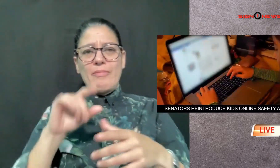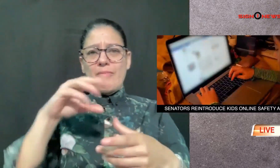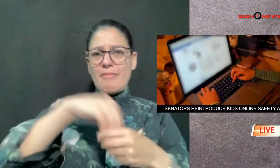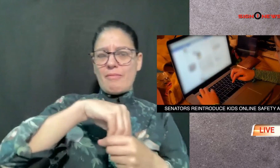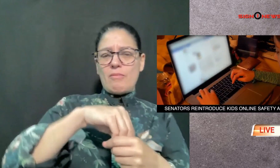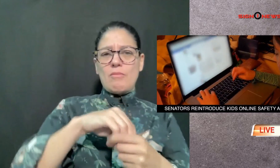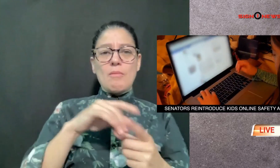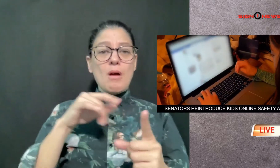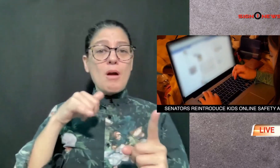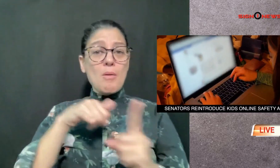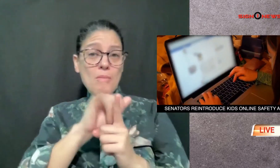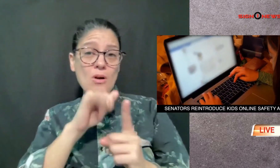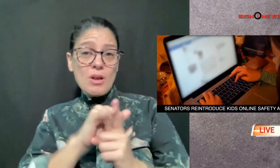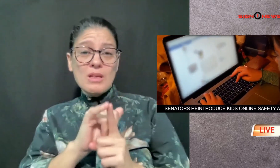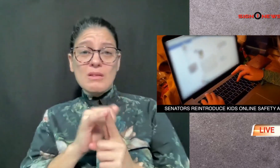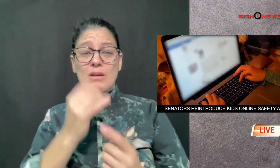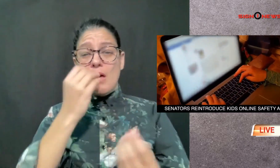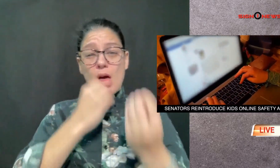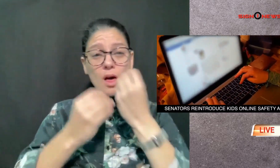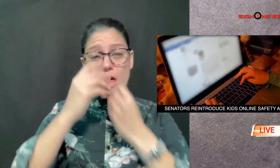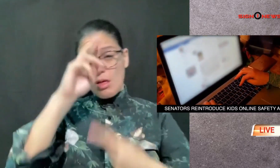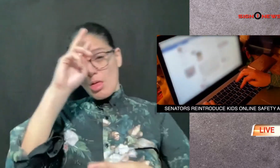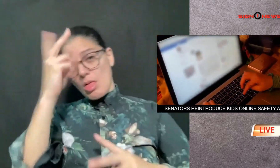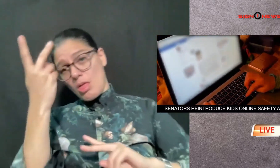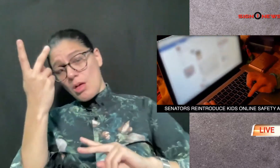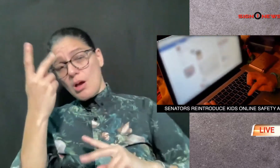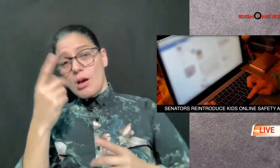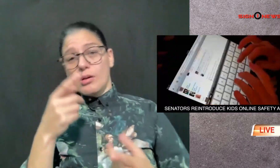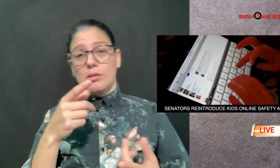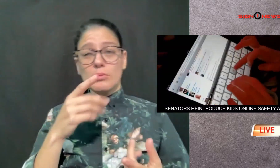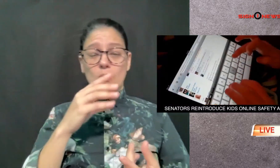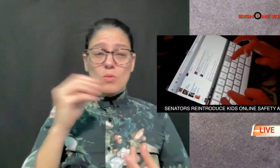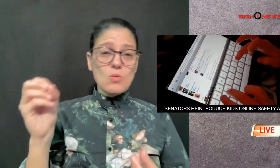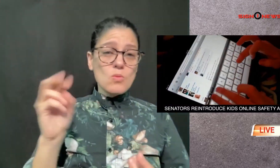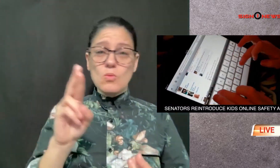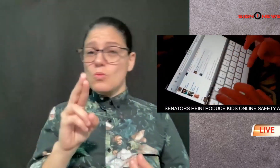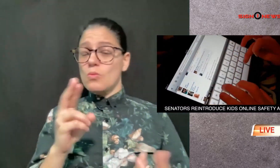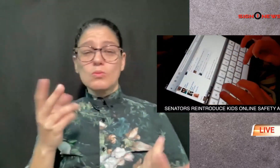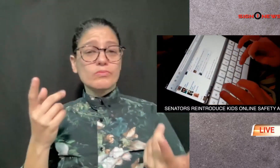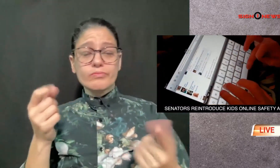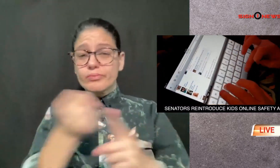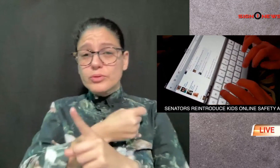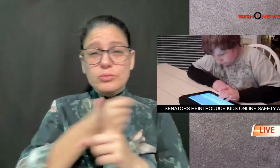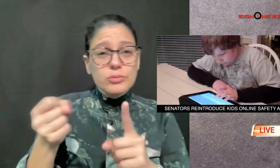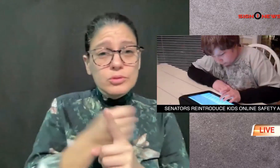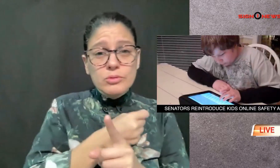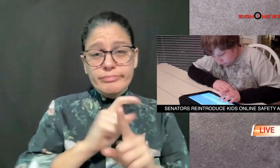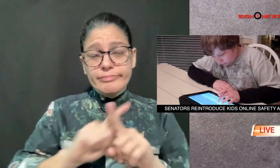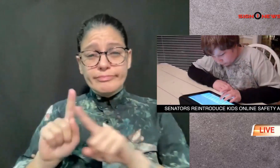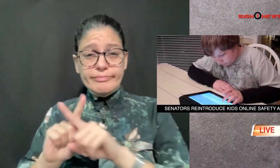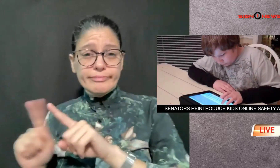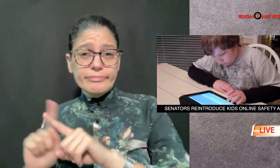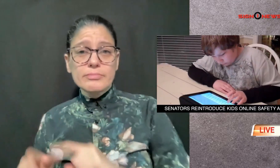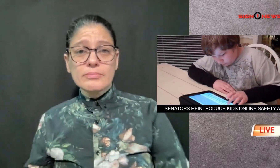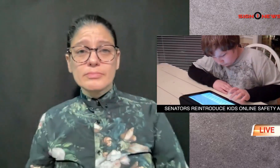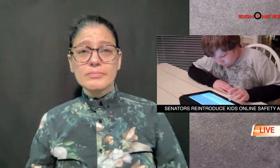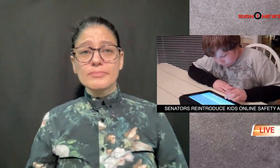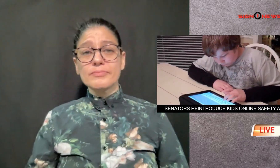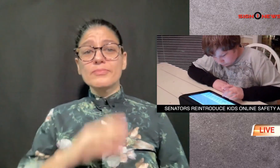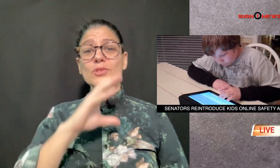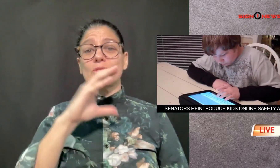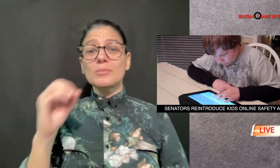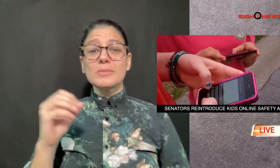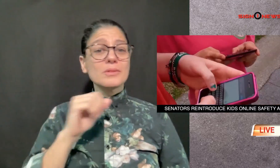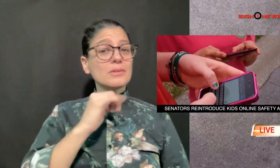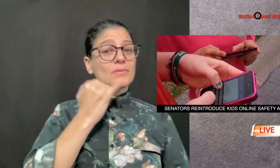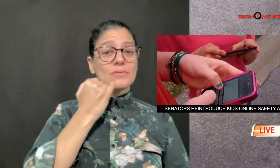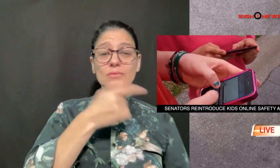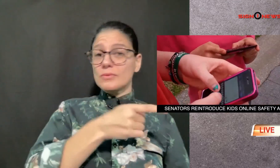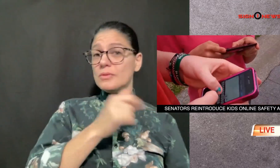to harmful content including bullying eating disorders and substance abuse if the companies